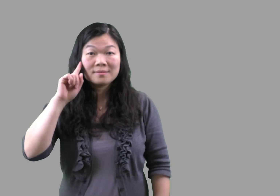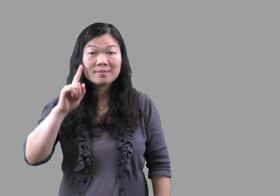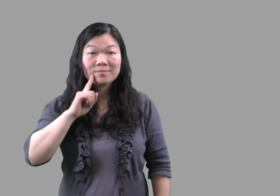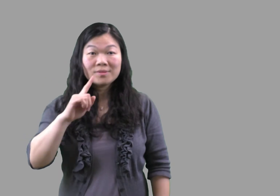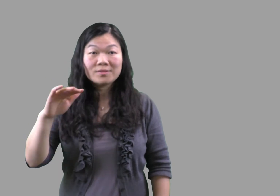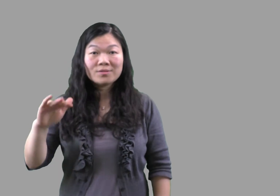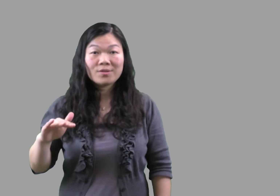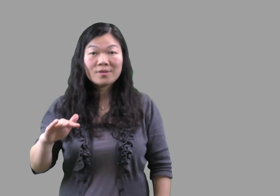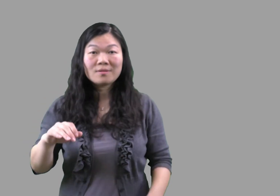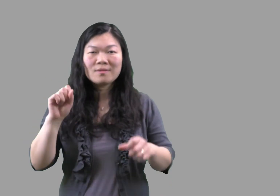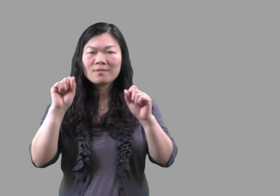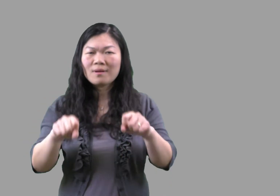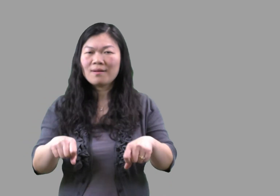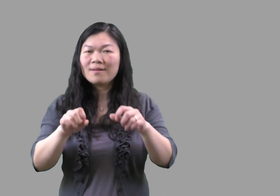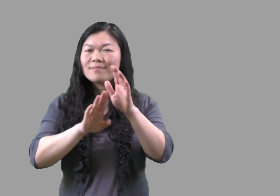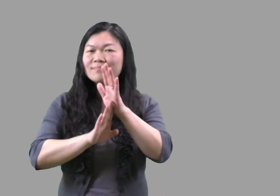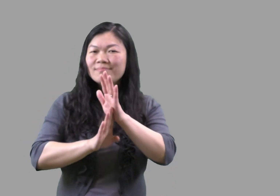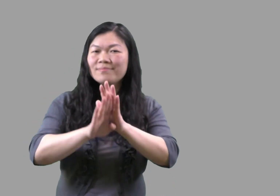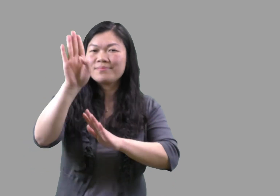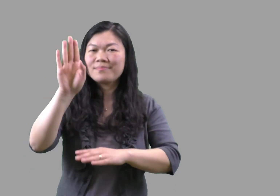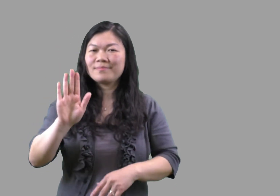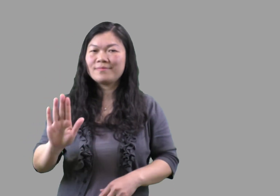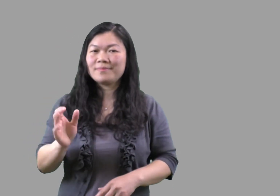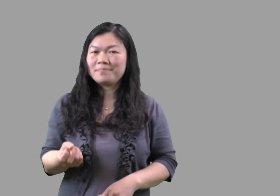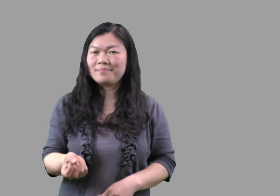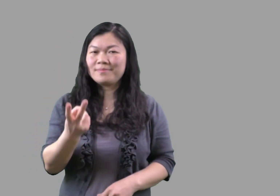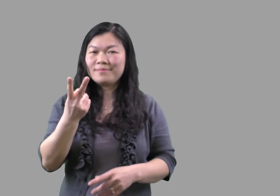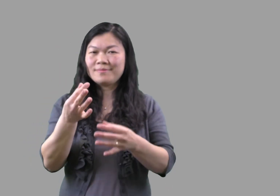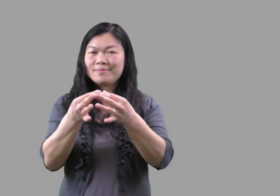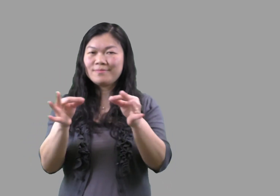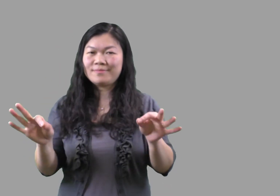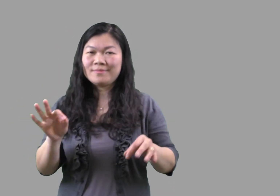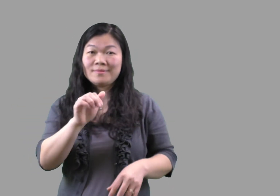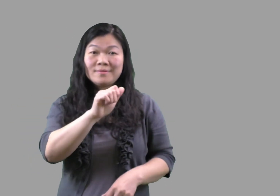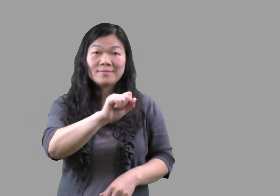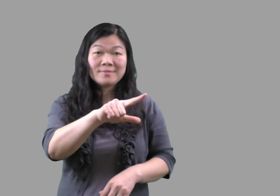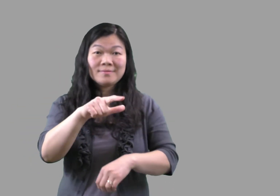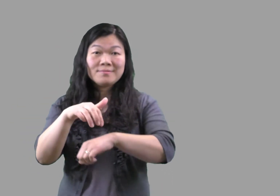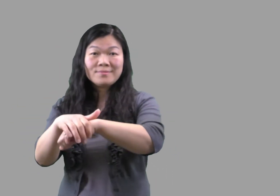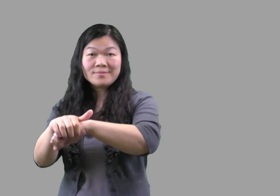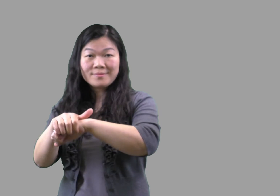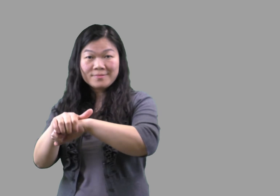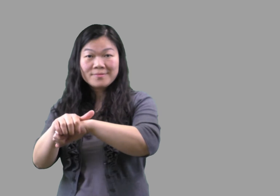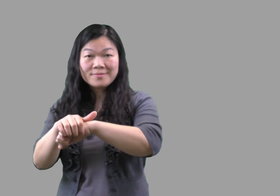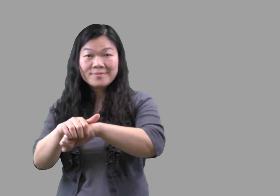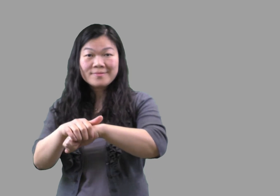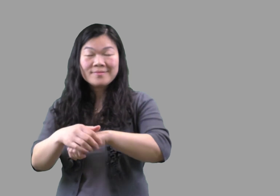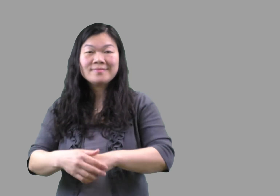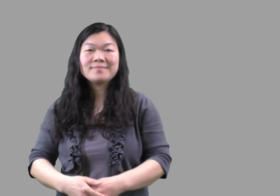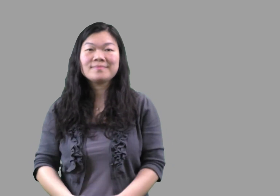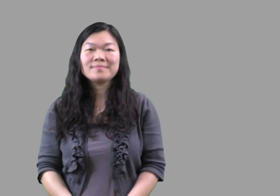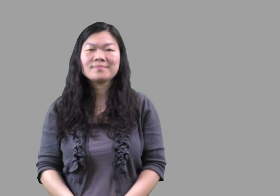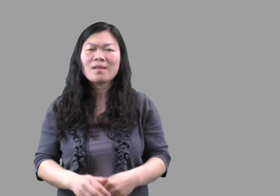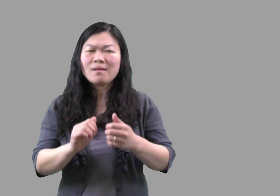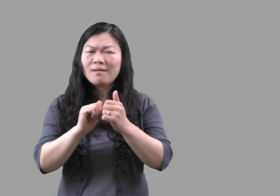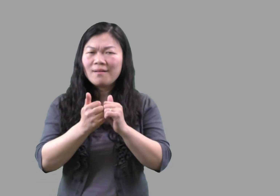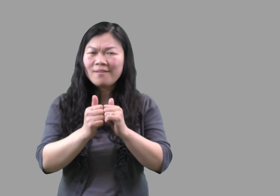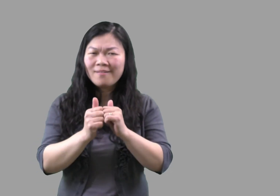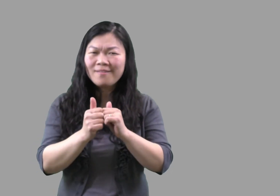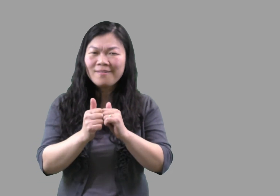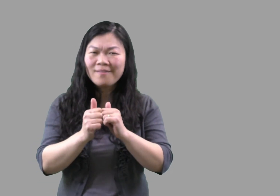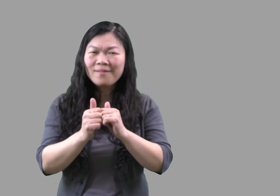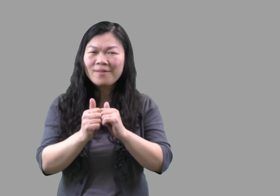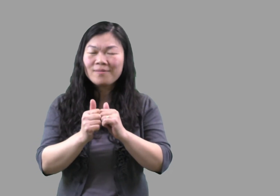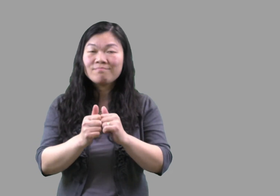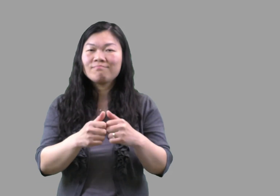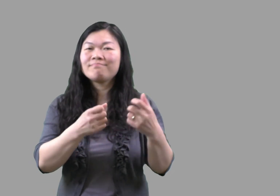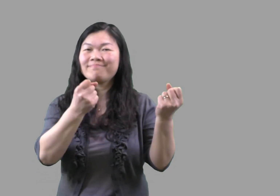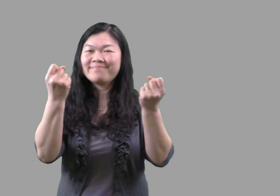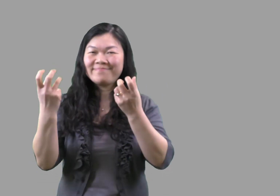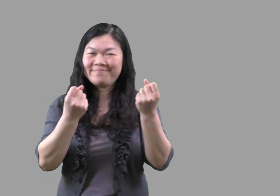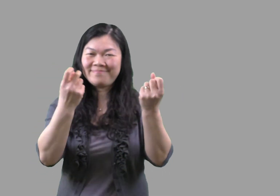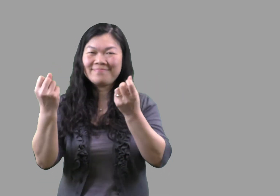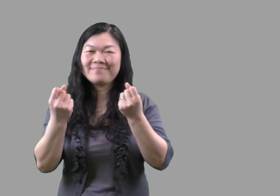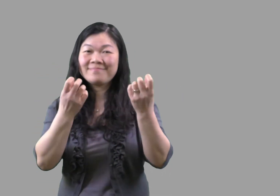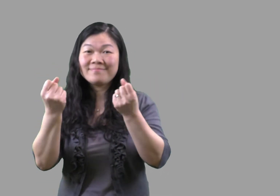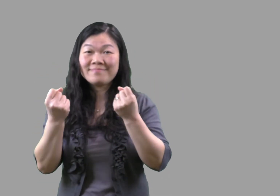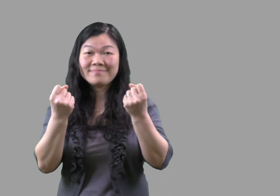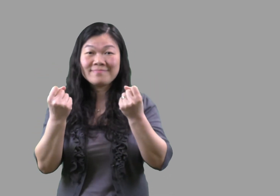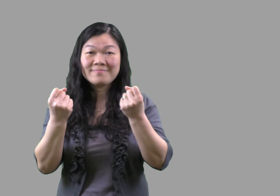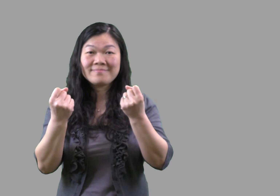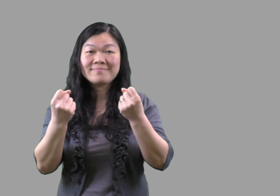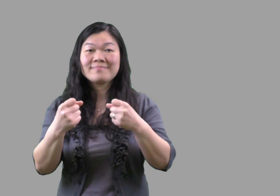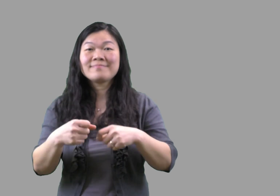Deaf children can develop under a bilingual ASL-English based education by using sign language.